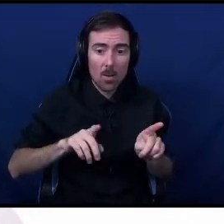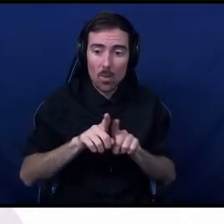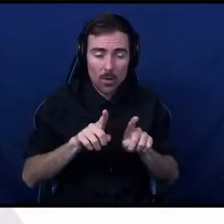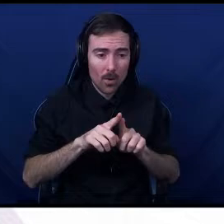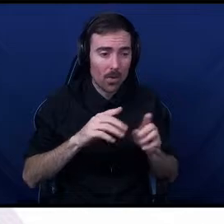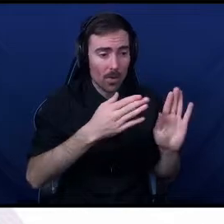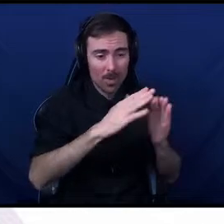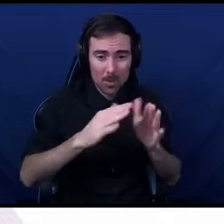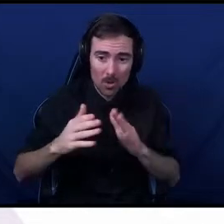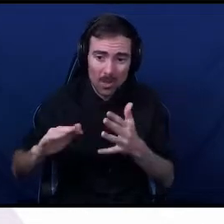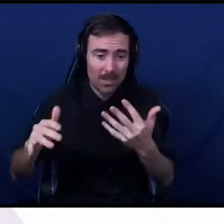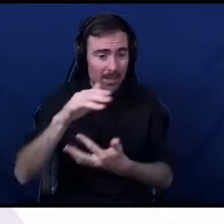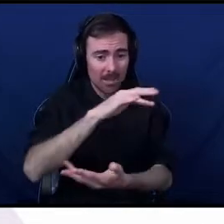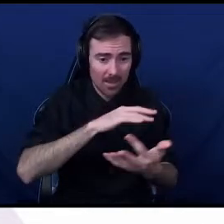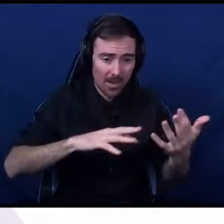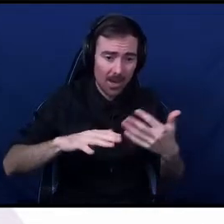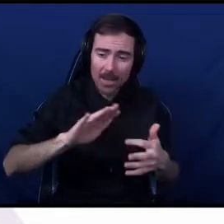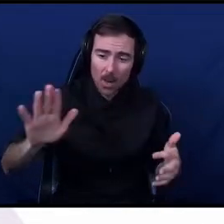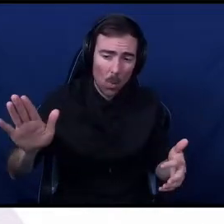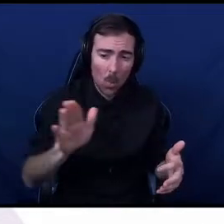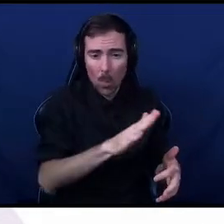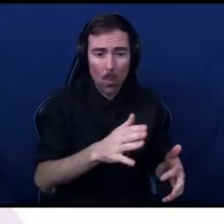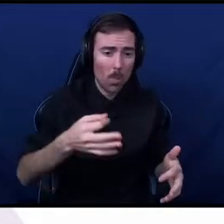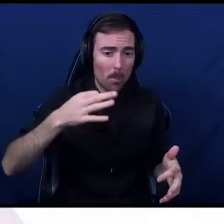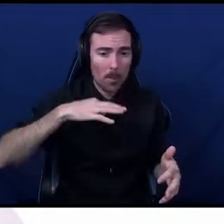that's something if you want to look at Silver Linings, I think